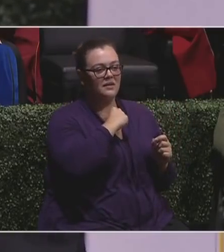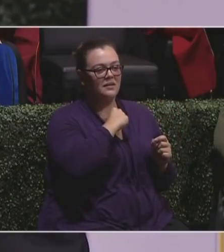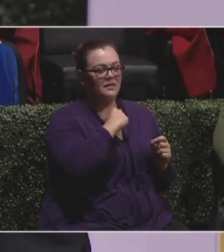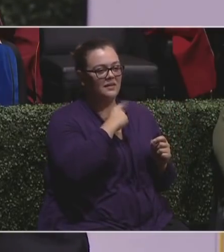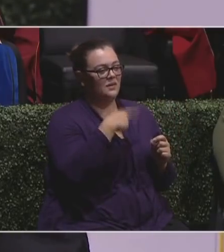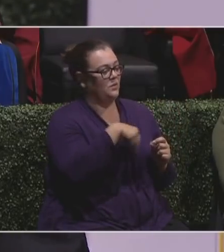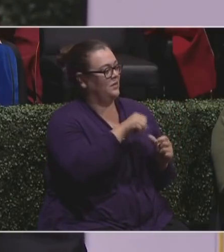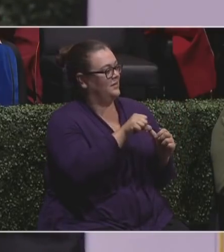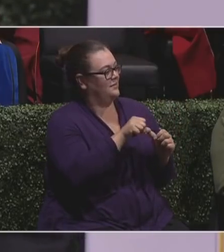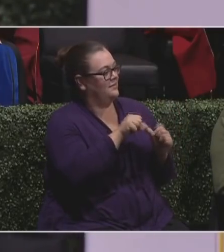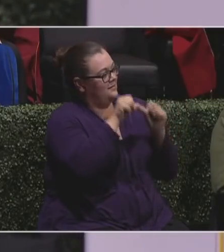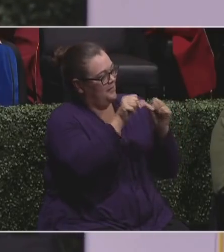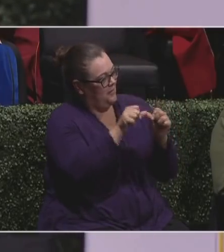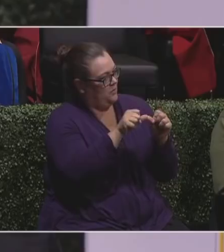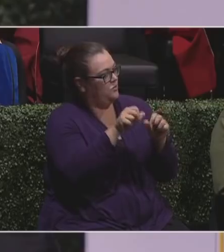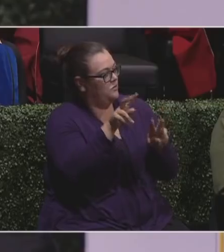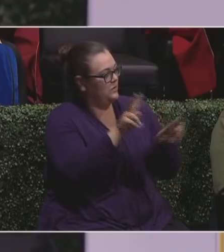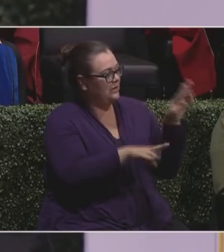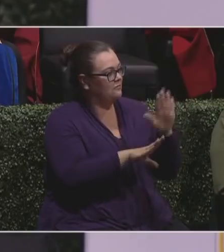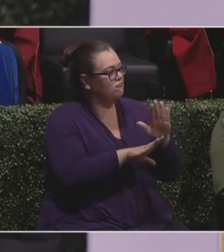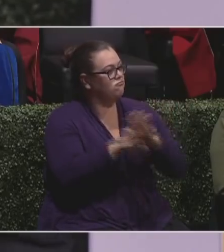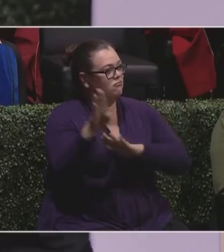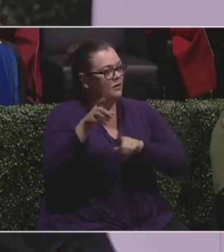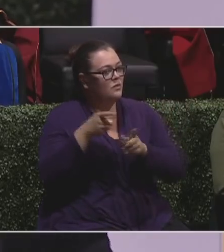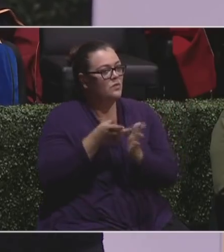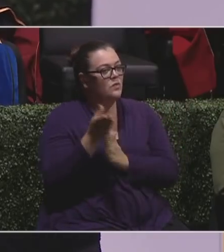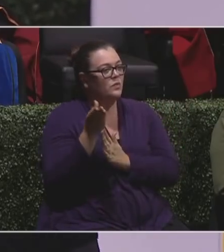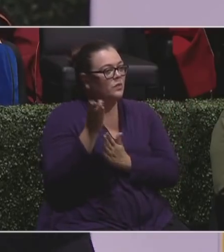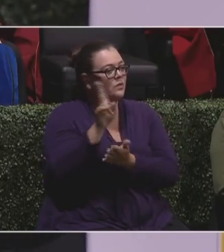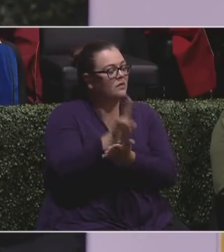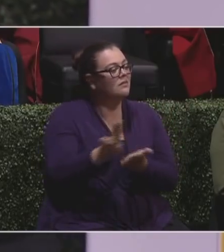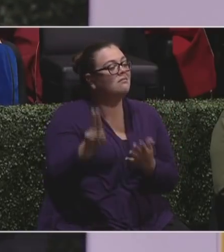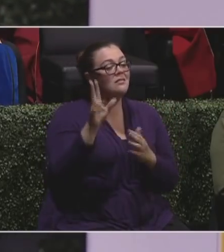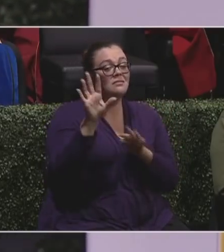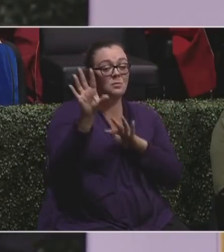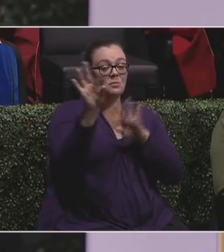PROUD OF THIS AUDIENCE, AND THE PEOPLE WHO ARE GATHERED HERE TODAY.